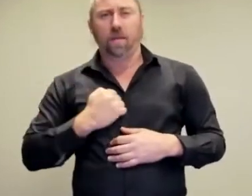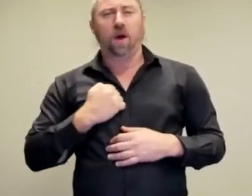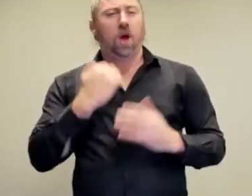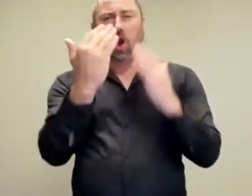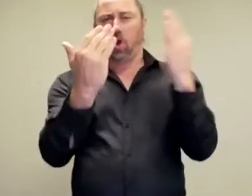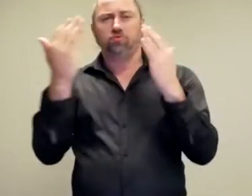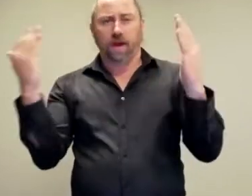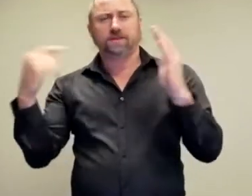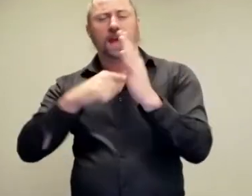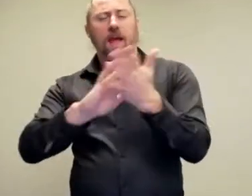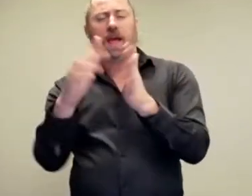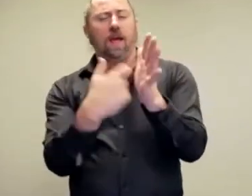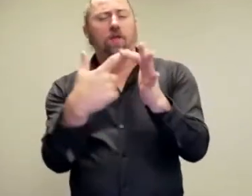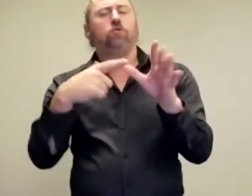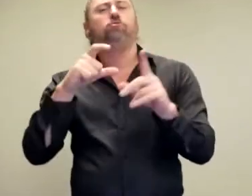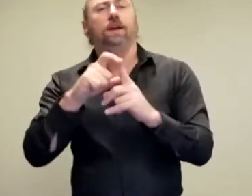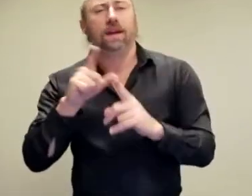‘Threads’, which is accompanying the Open Studio